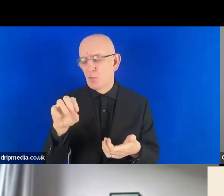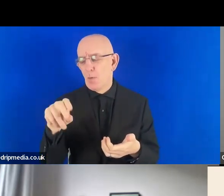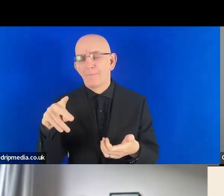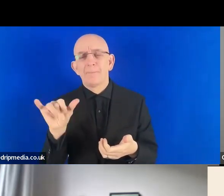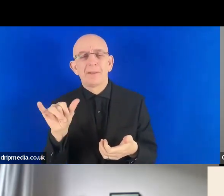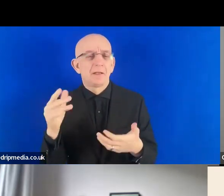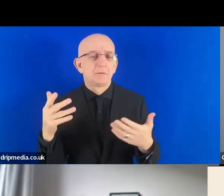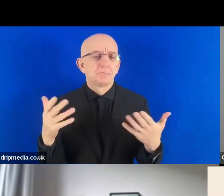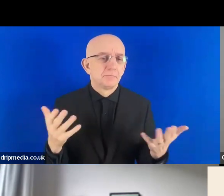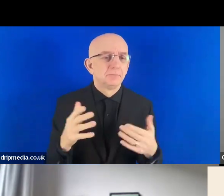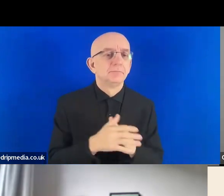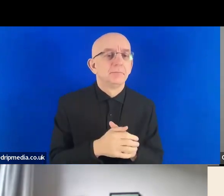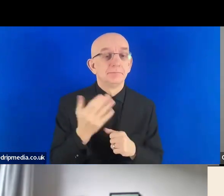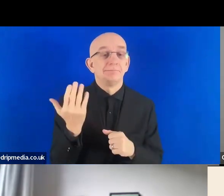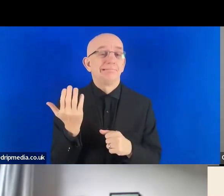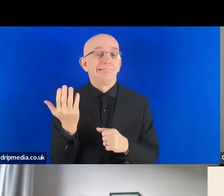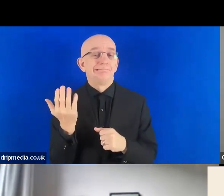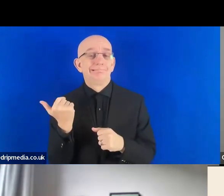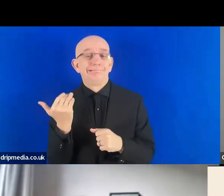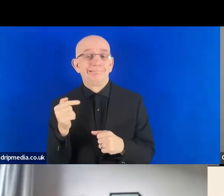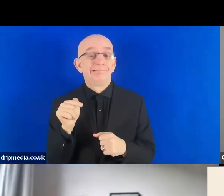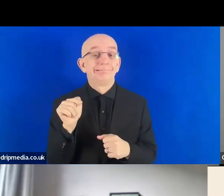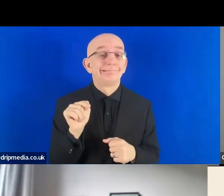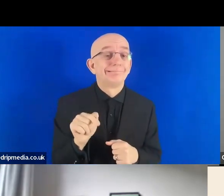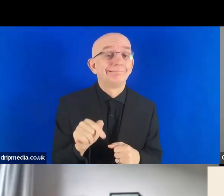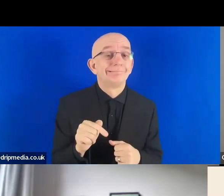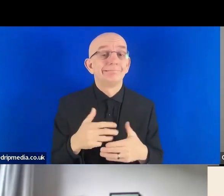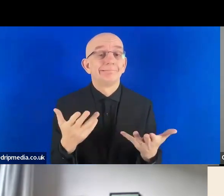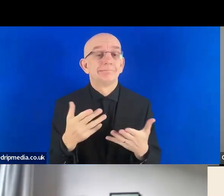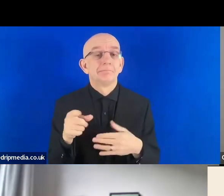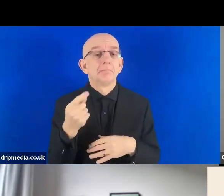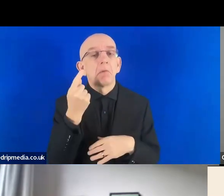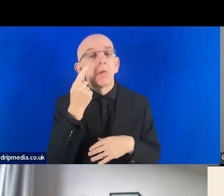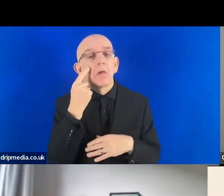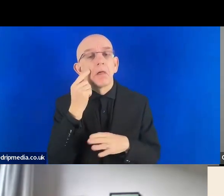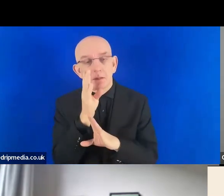So just to let you know, there will be daily plenaries every morning, 9 to 11.